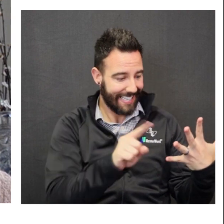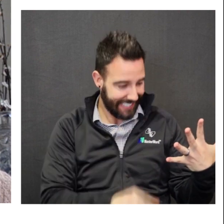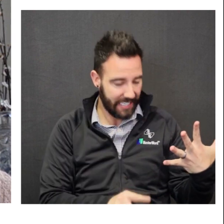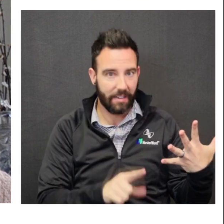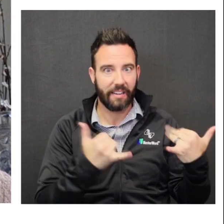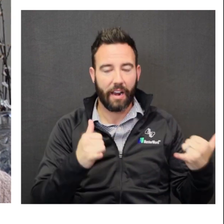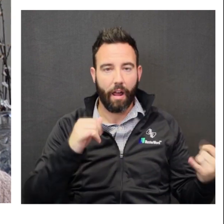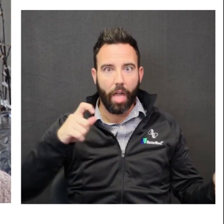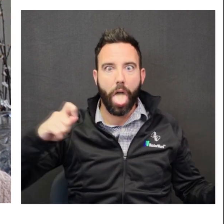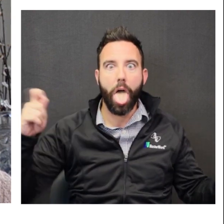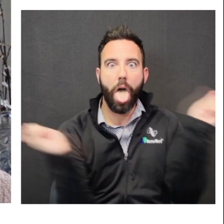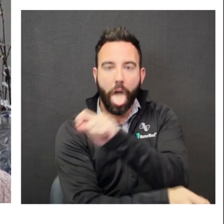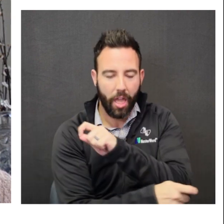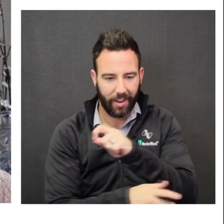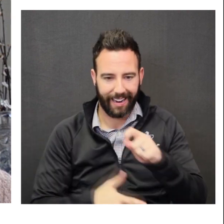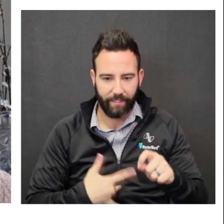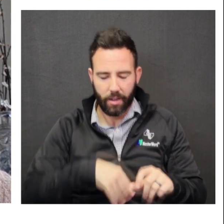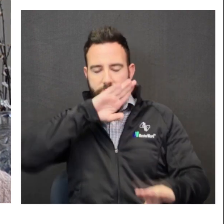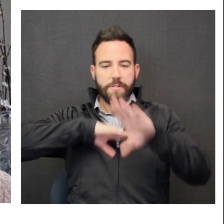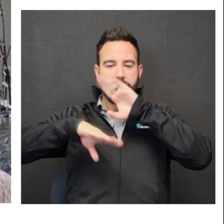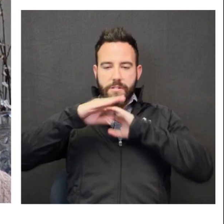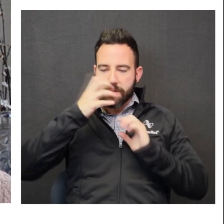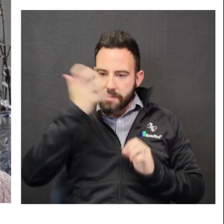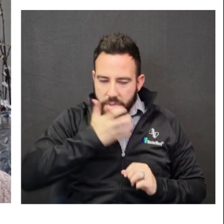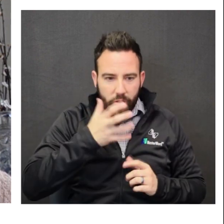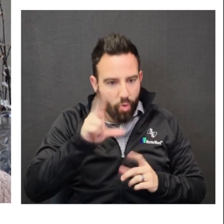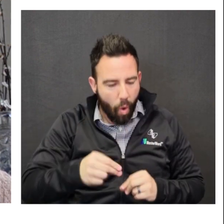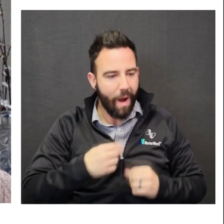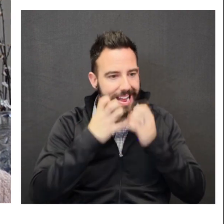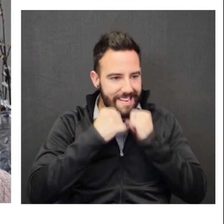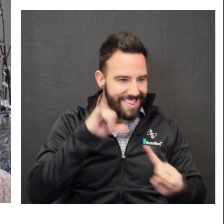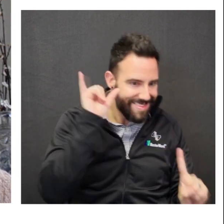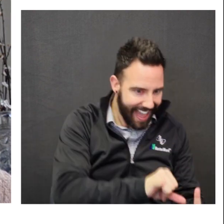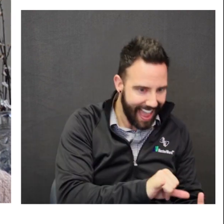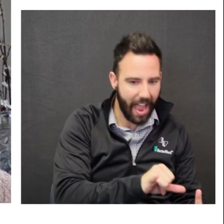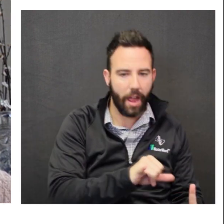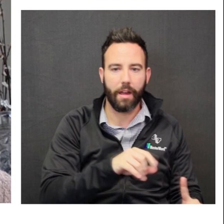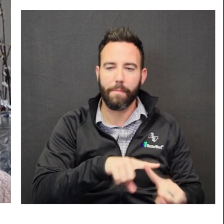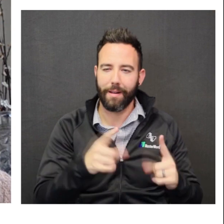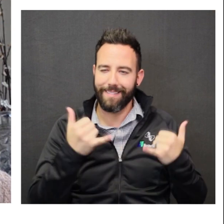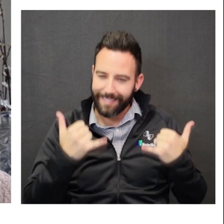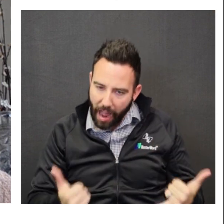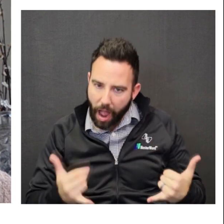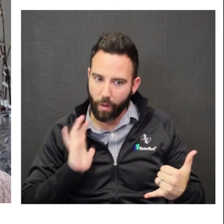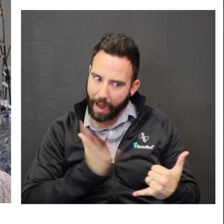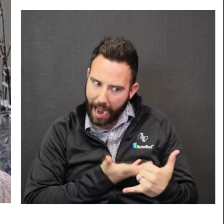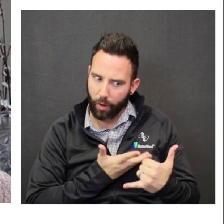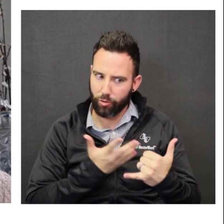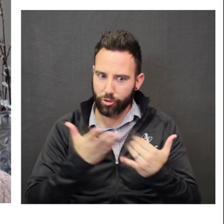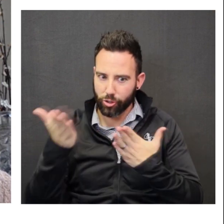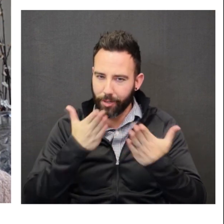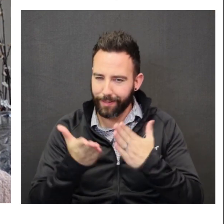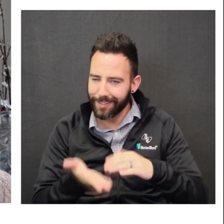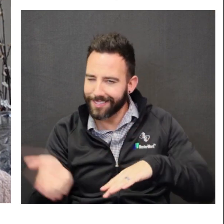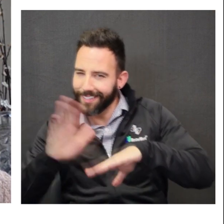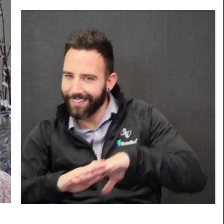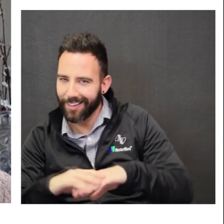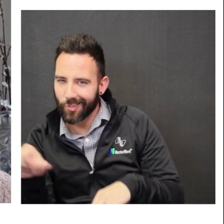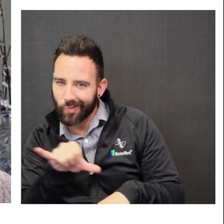a lot of grief when you lose that and frustration. But I think the need for our services not going anywhere it's just going to expand